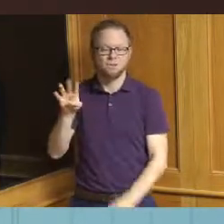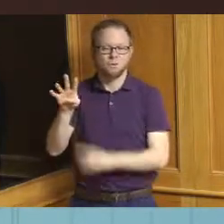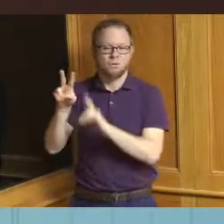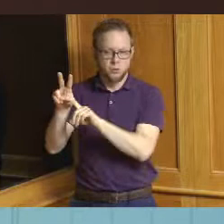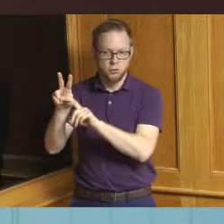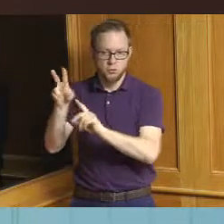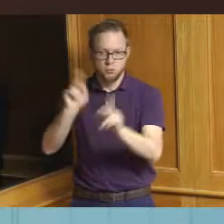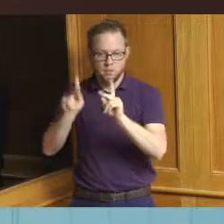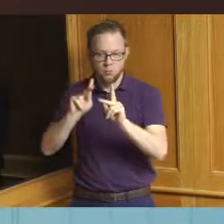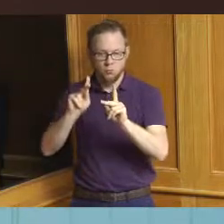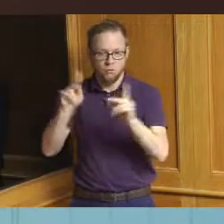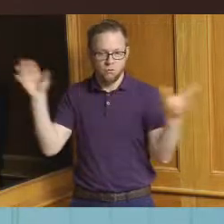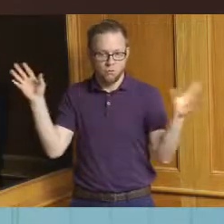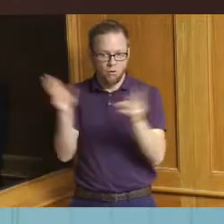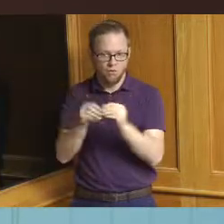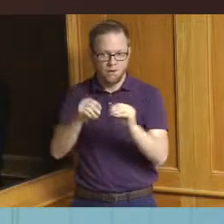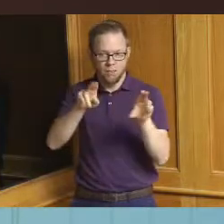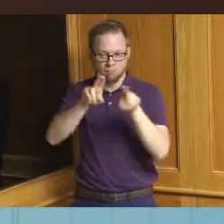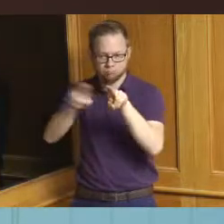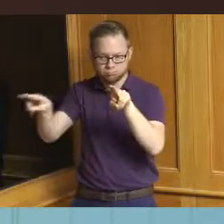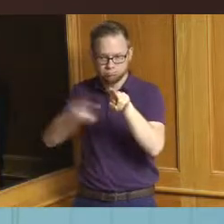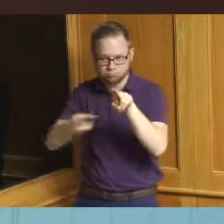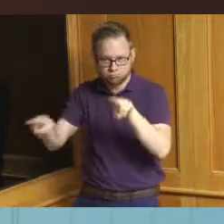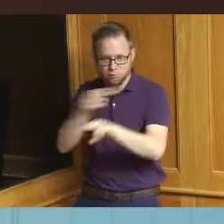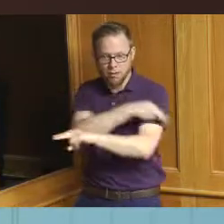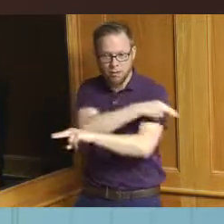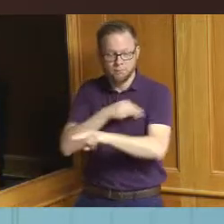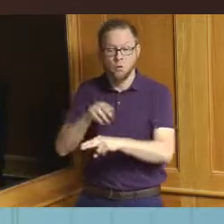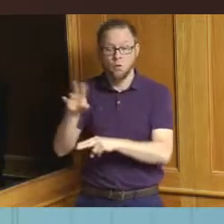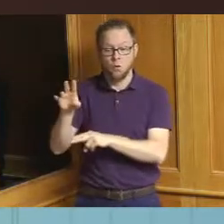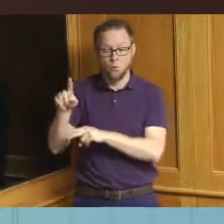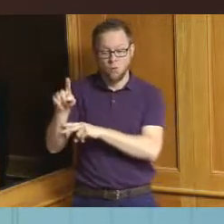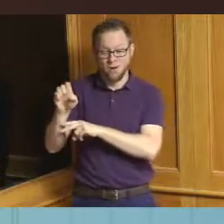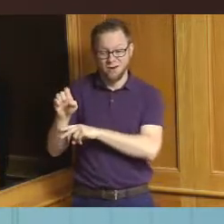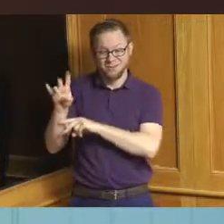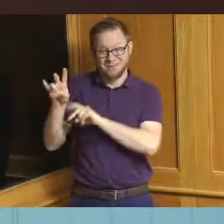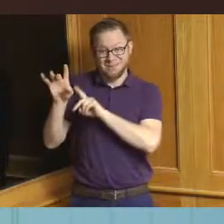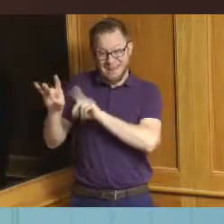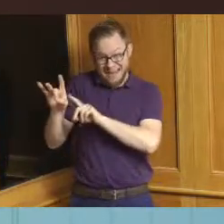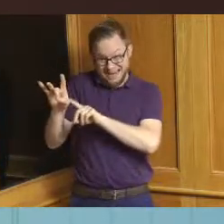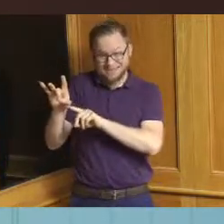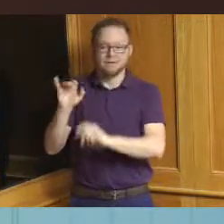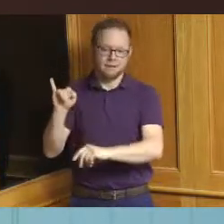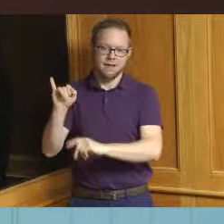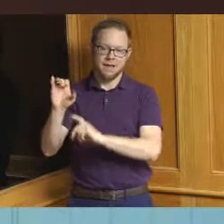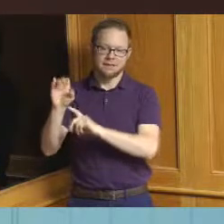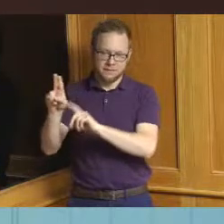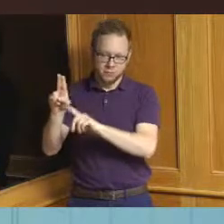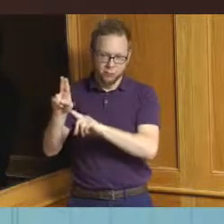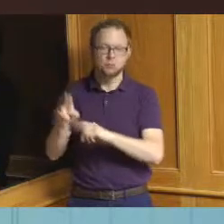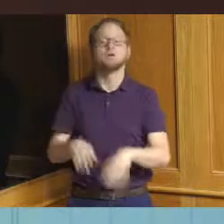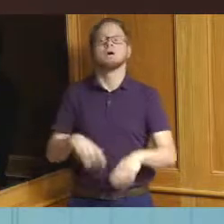systems 178 within our intensive care unit and 120 on ventilators so these numbers are